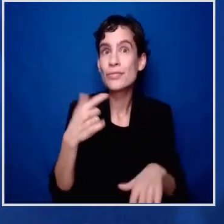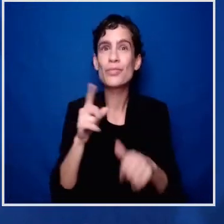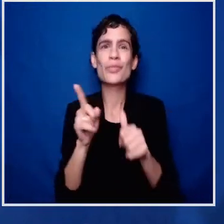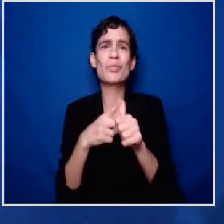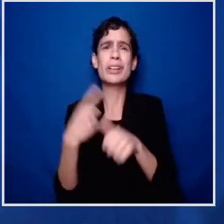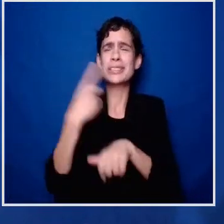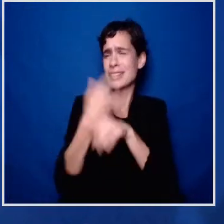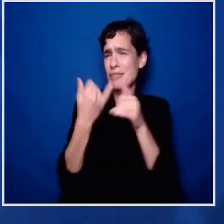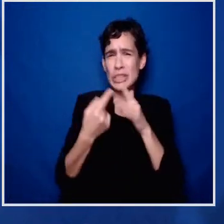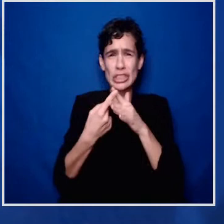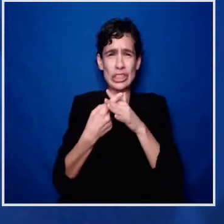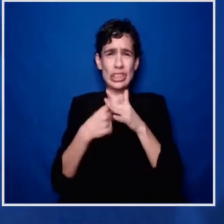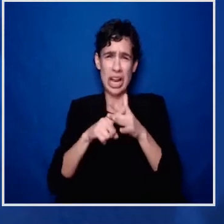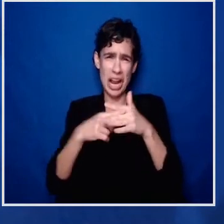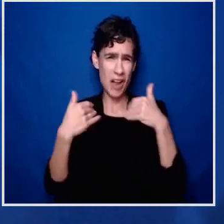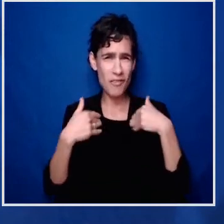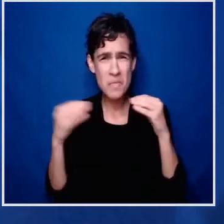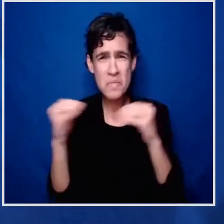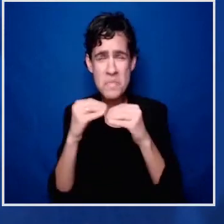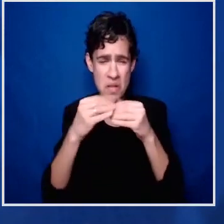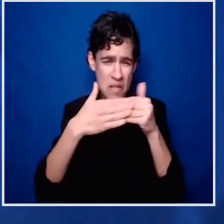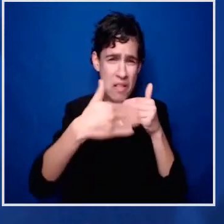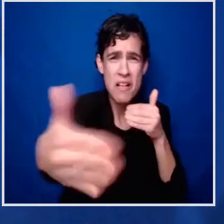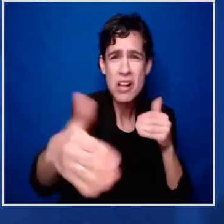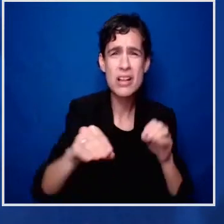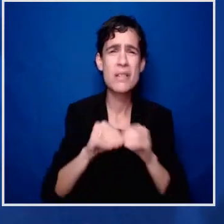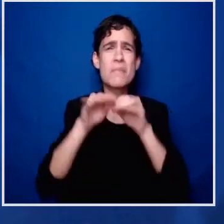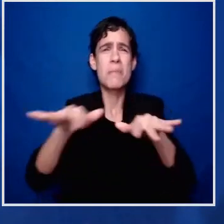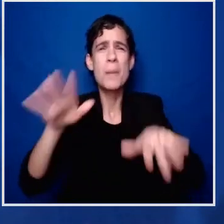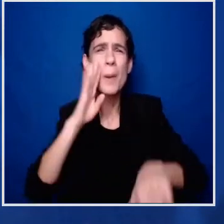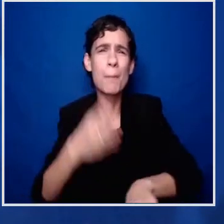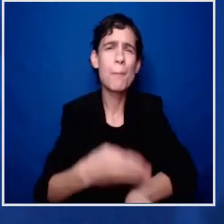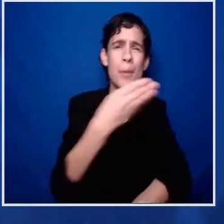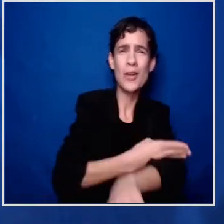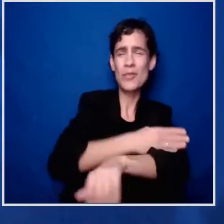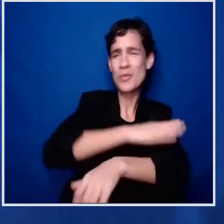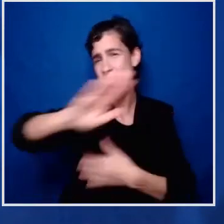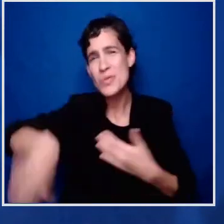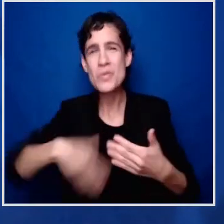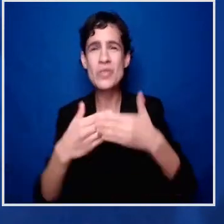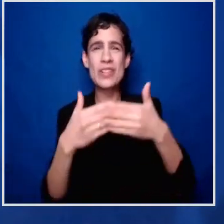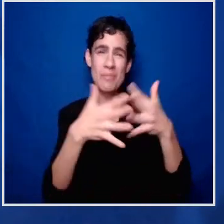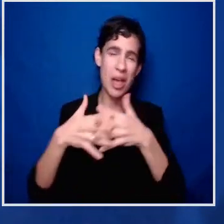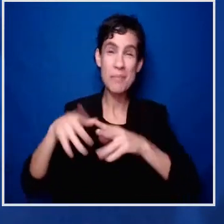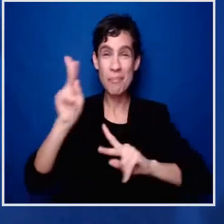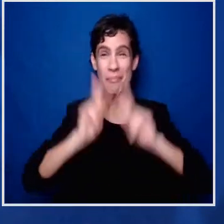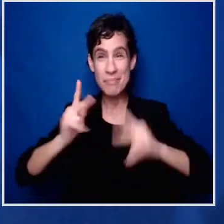START OF SOMETHING BIGGER AND BETTER FOR ALL AMERICANS.